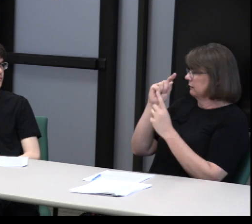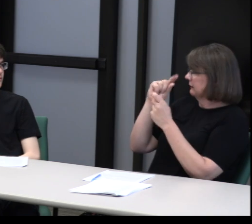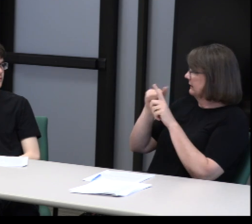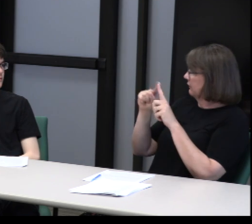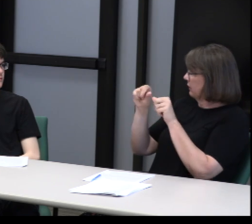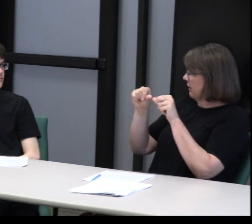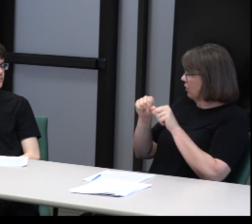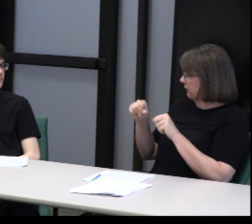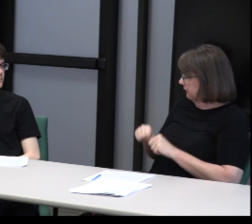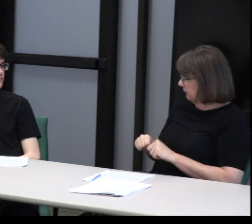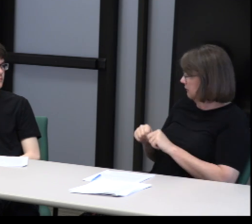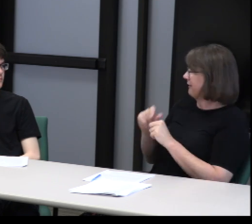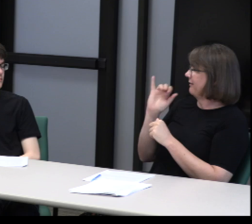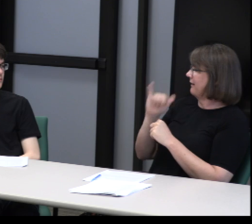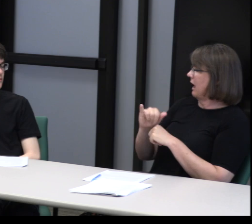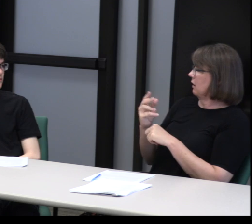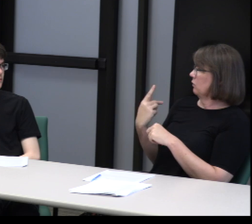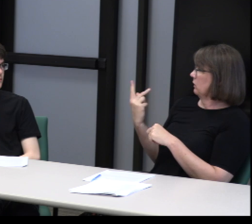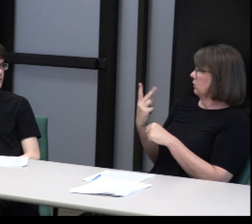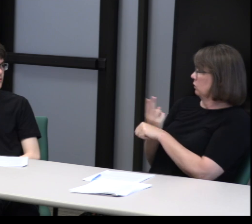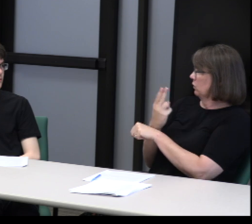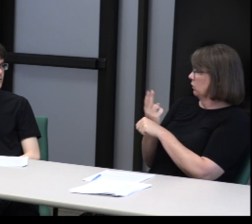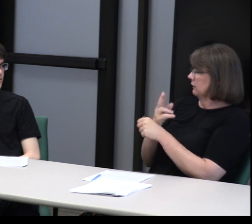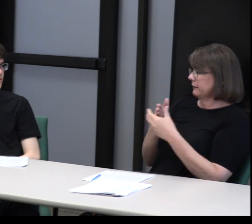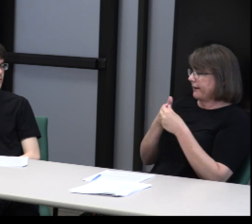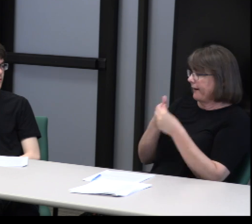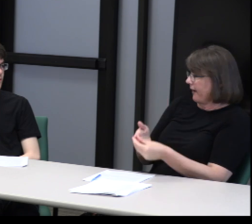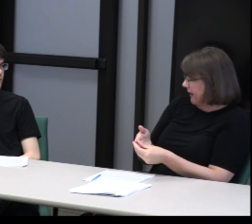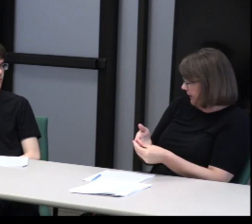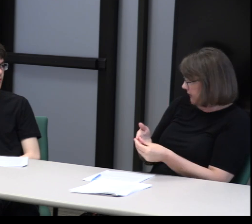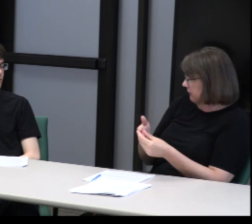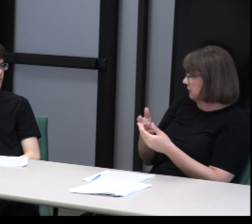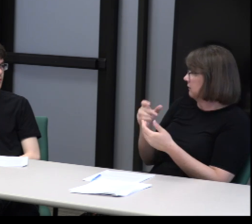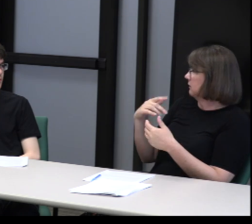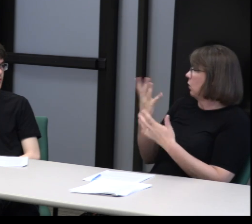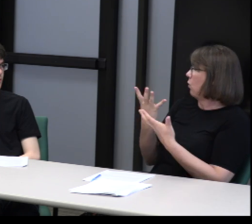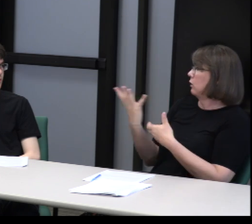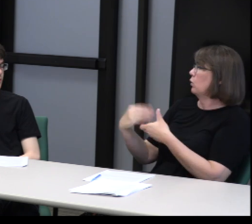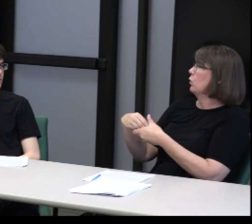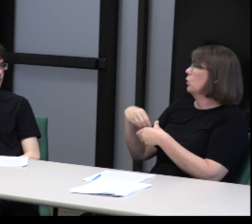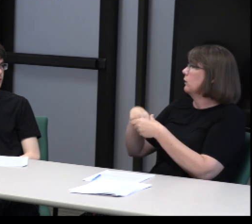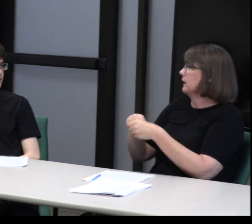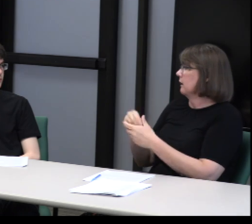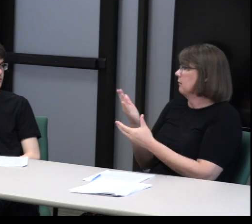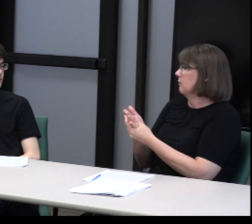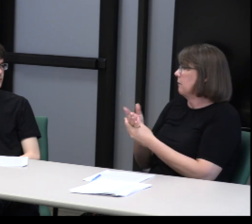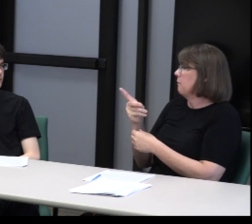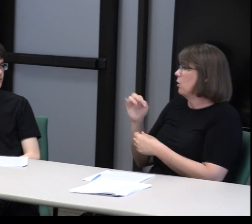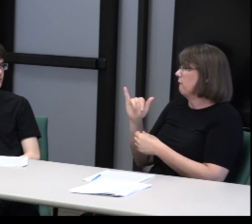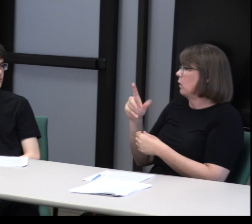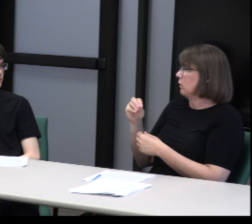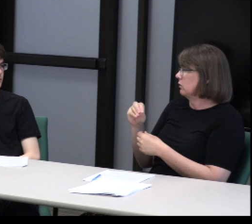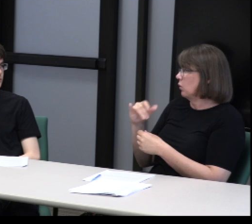If you read through that, you notice there's different areas that the checklist includes. We can kind of use this as a guide